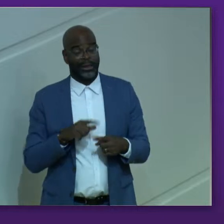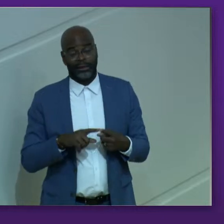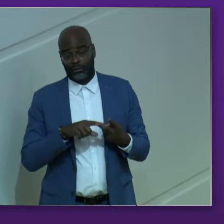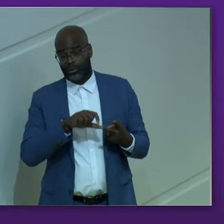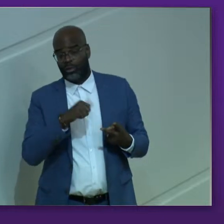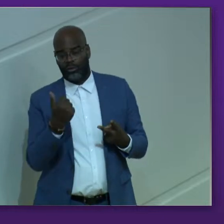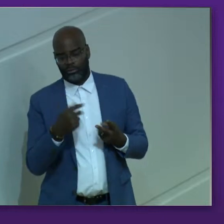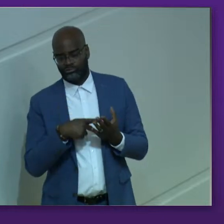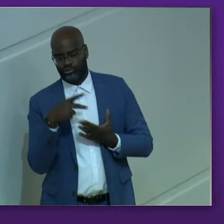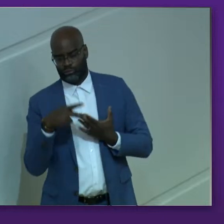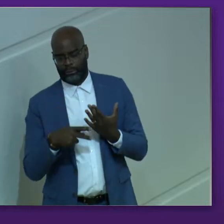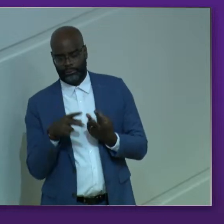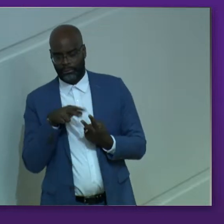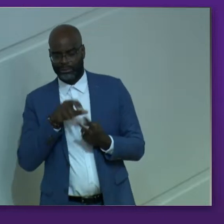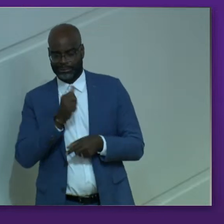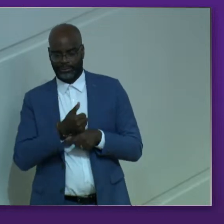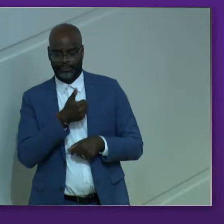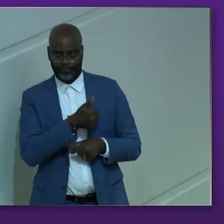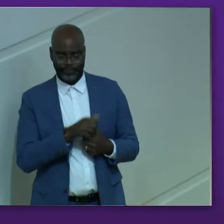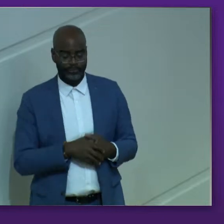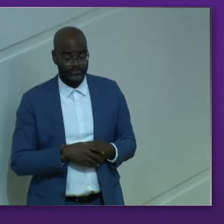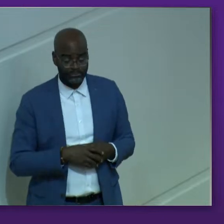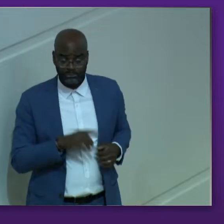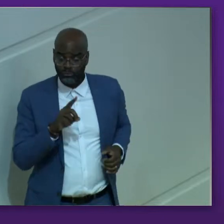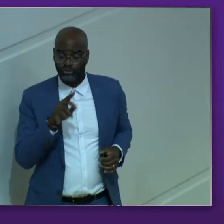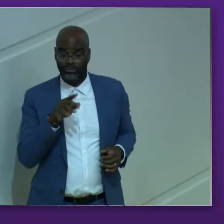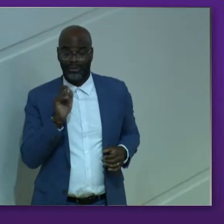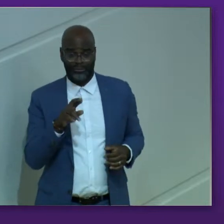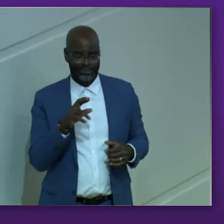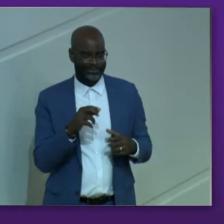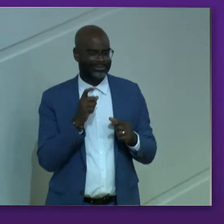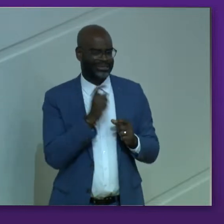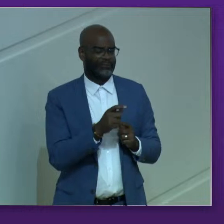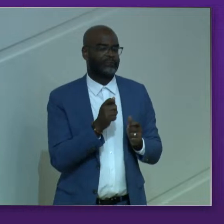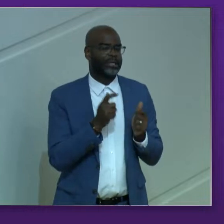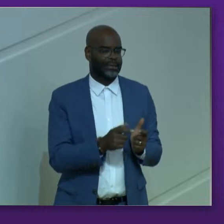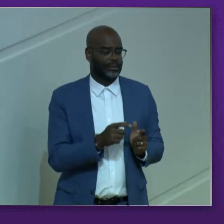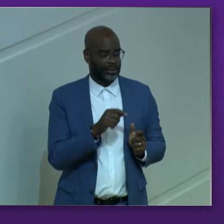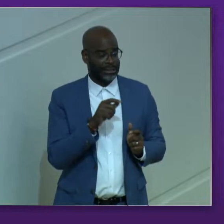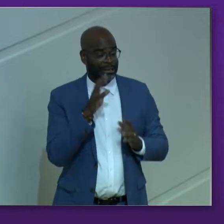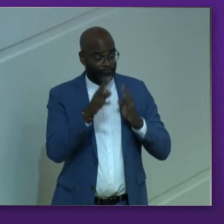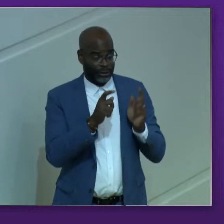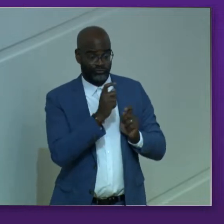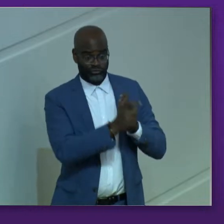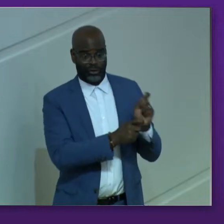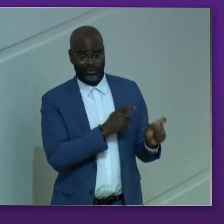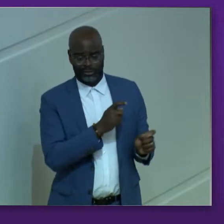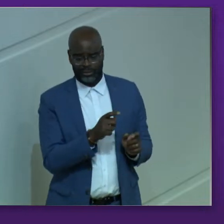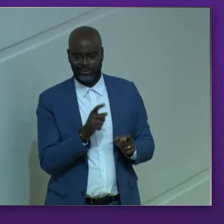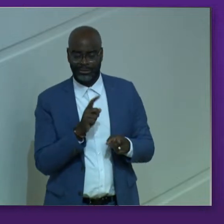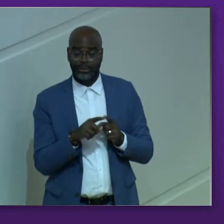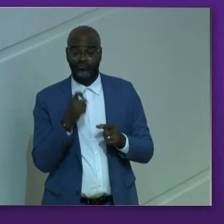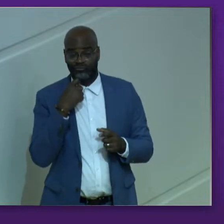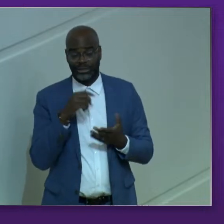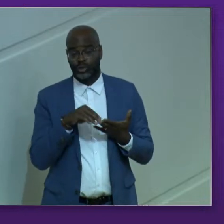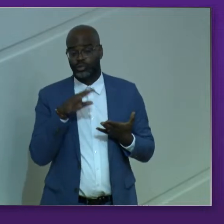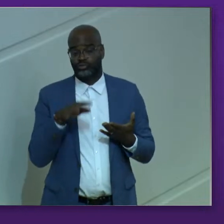AND TRAINING CORNERS WORK SYNERGISTICALLY TO PRODUCE INNOVATIVE SOLUTIONS TO